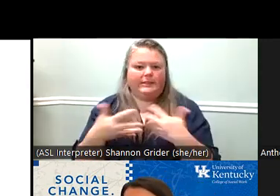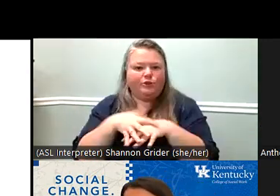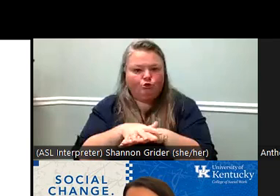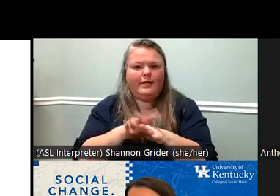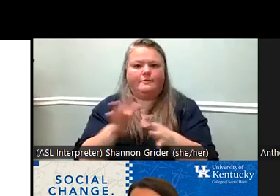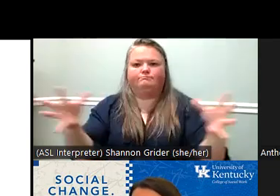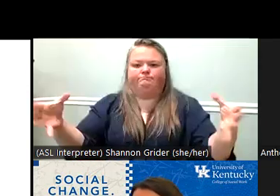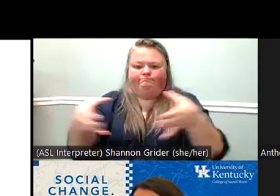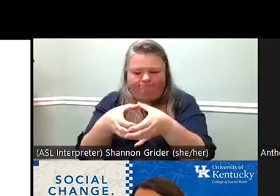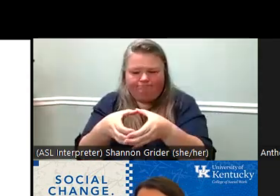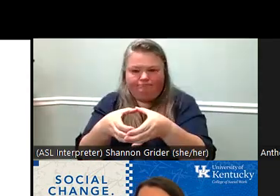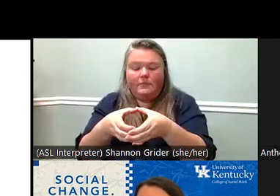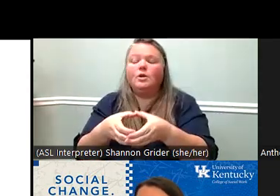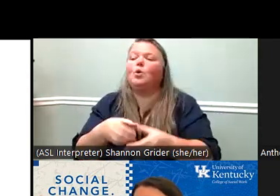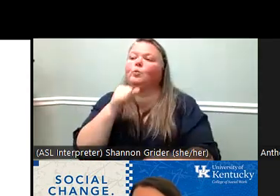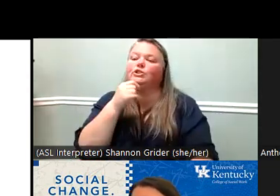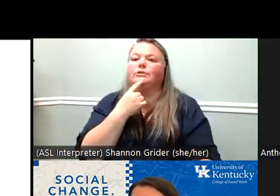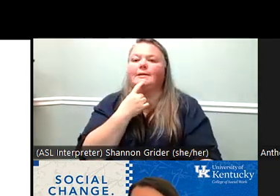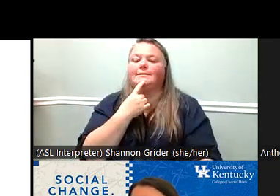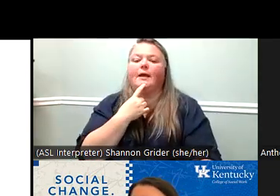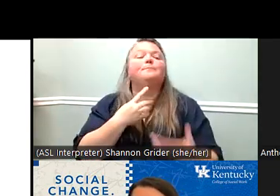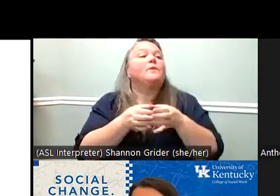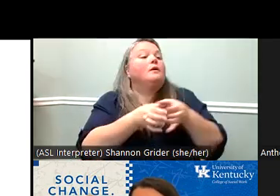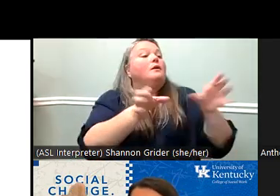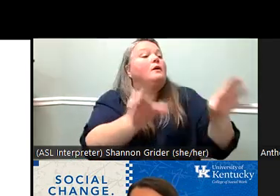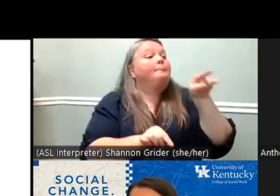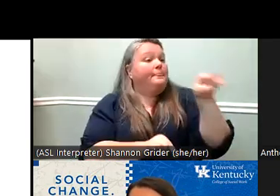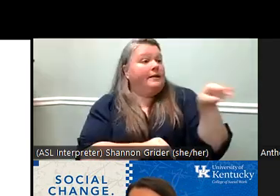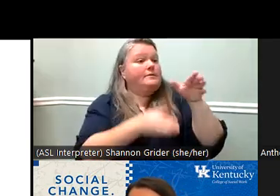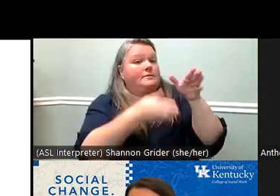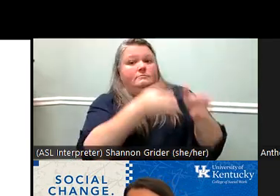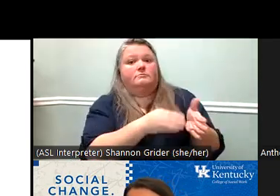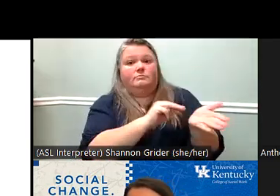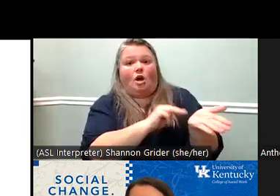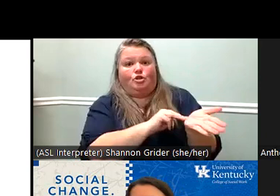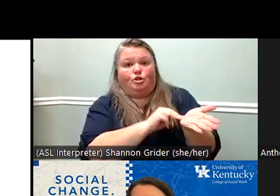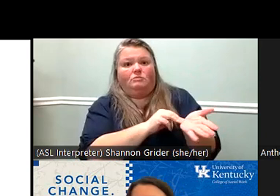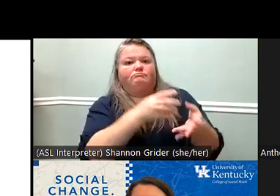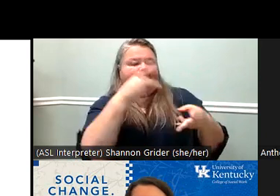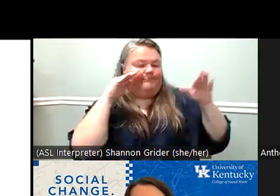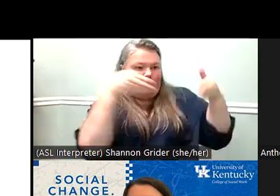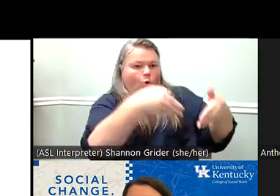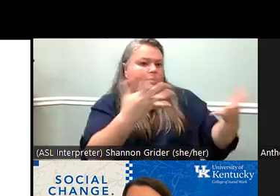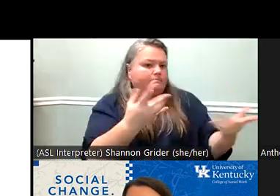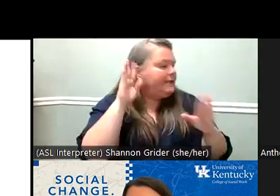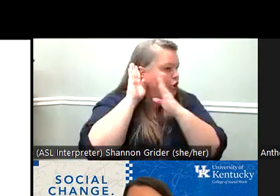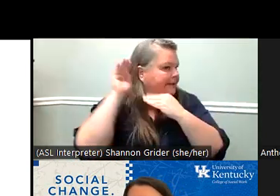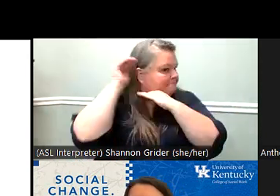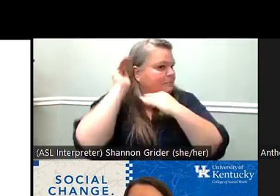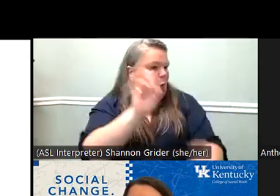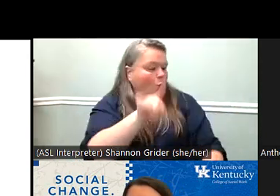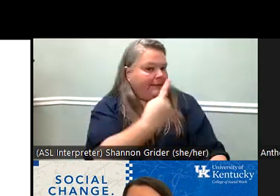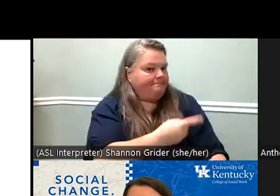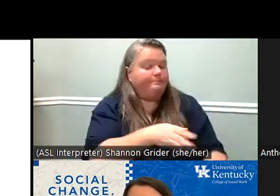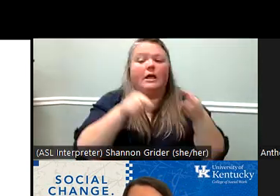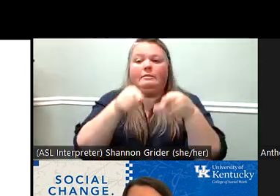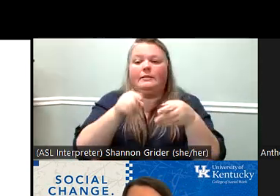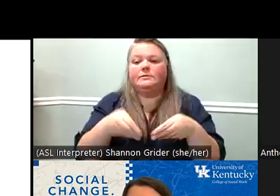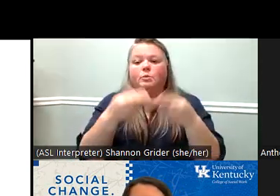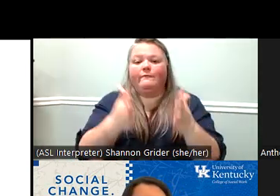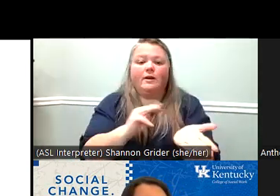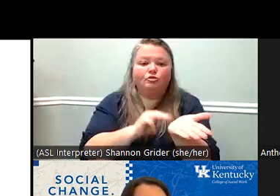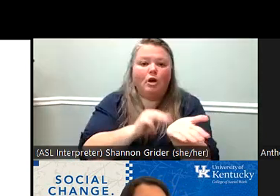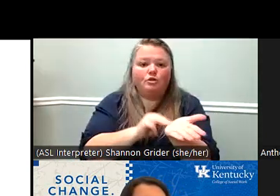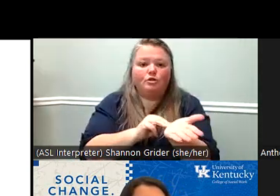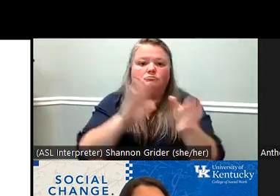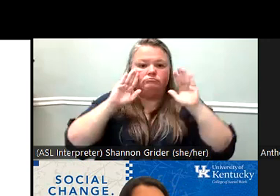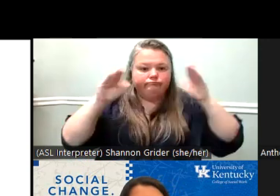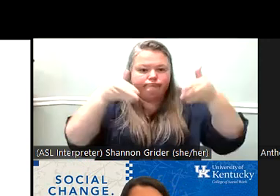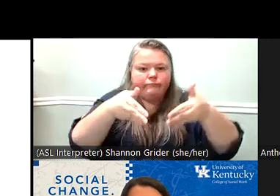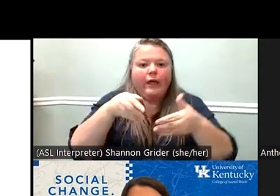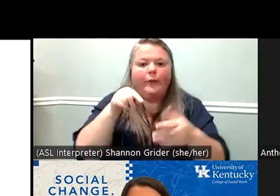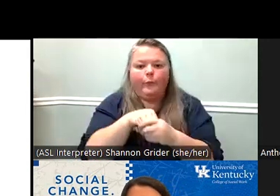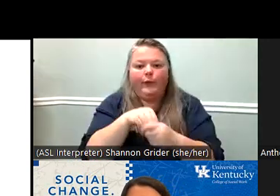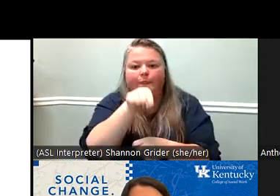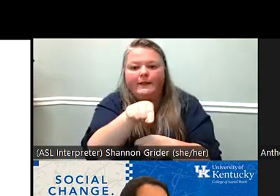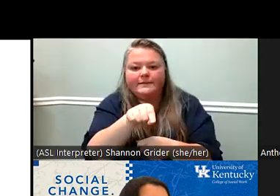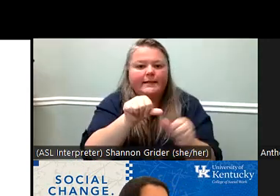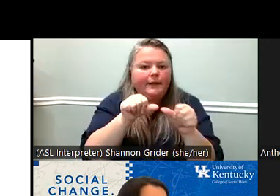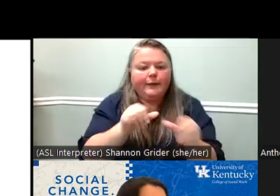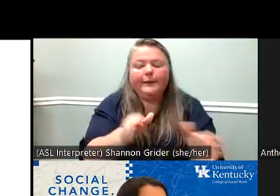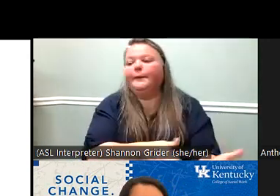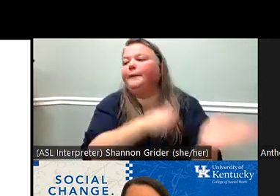WITH HEARING LOSS ARE JUST NOT GETTING THE MENTAL HEALTH CARE THAT THEY NEED. THE WORLD HEALTH ORGANIZATION INDICATES THAT WE SHOULD INTEGRATE OUR CARE, WHICH MEANS